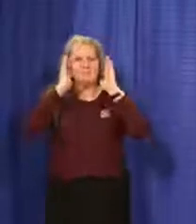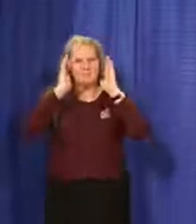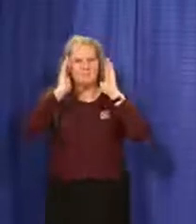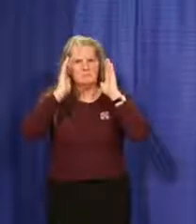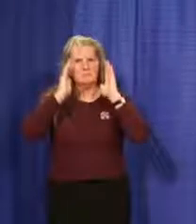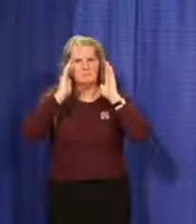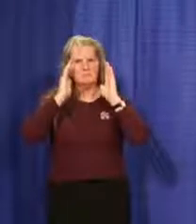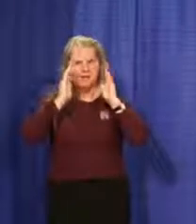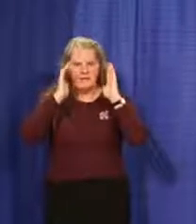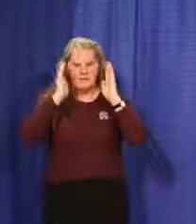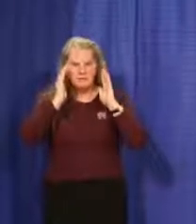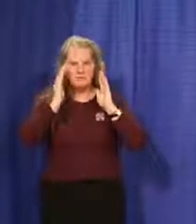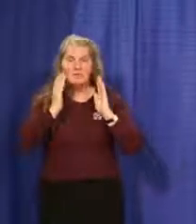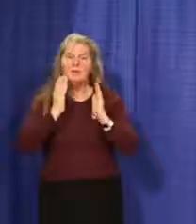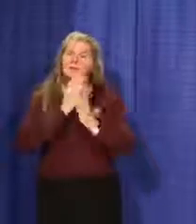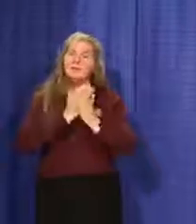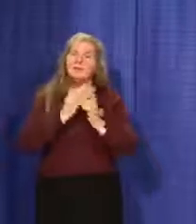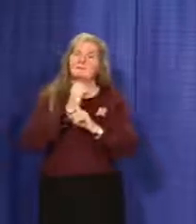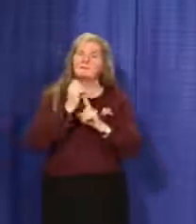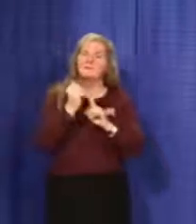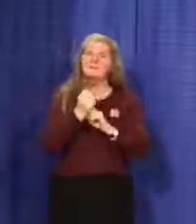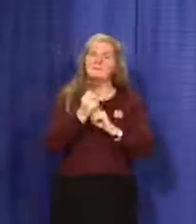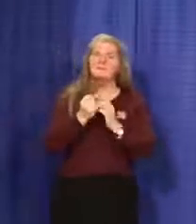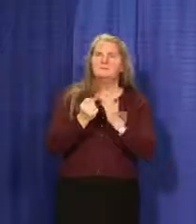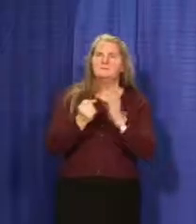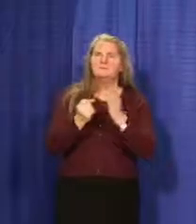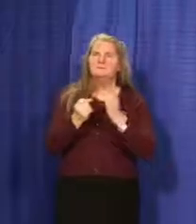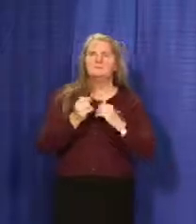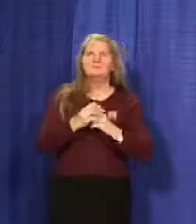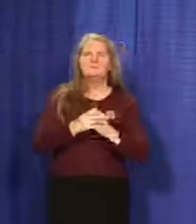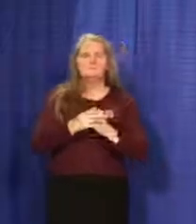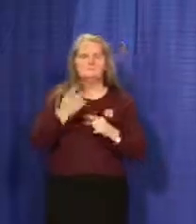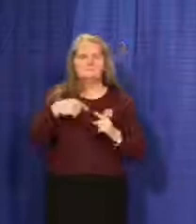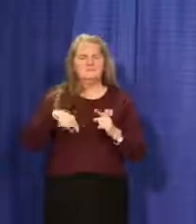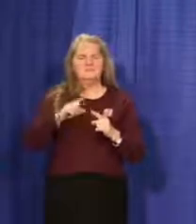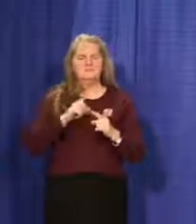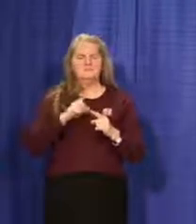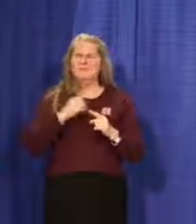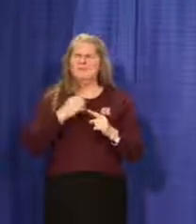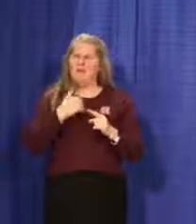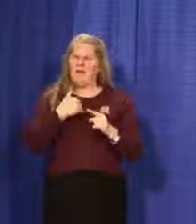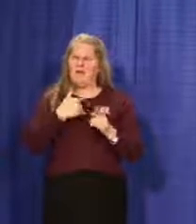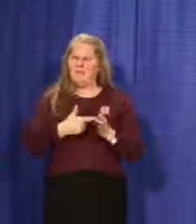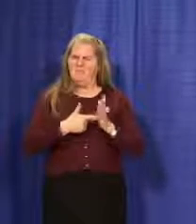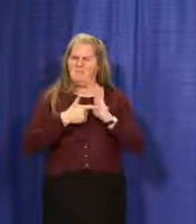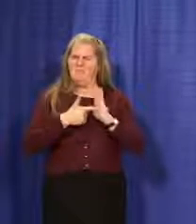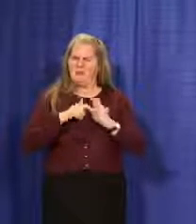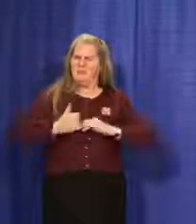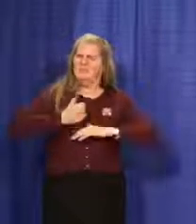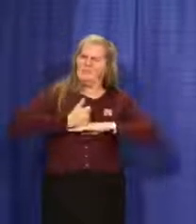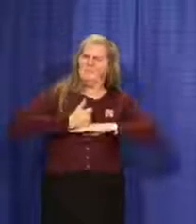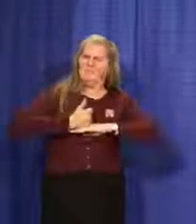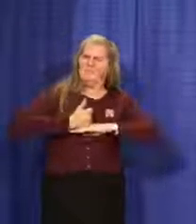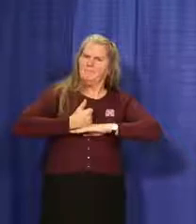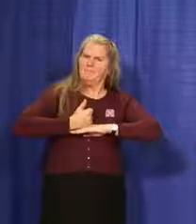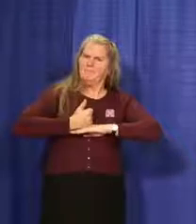There are some settings though that we do have requirements in